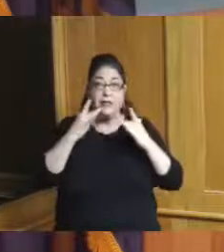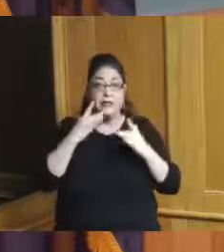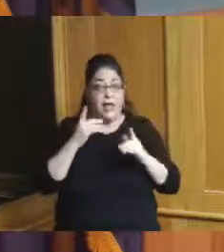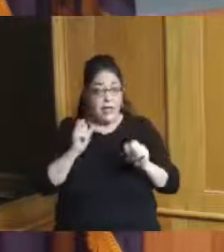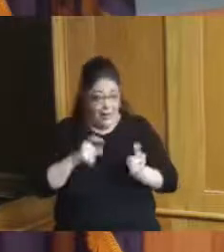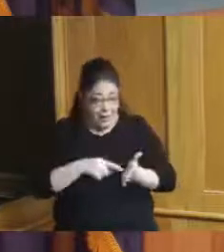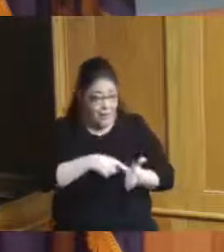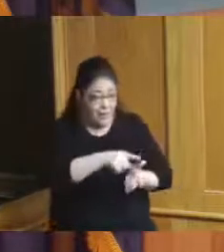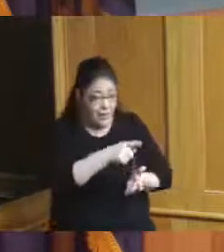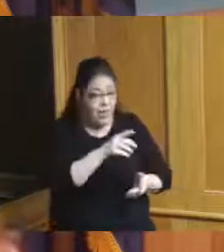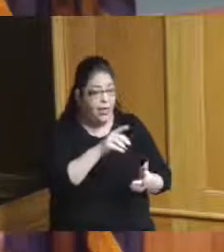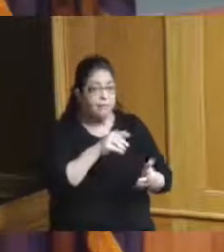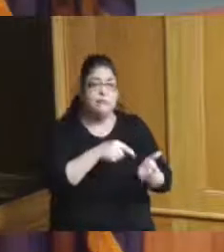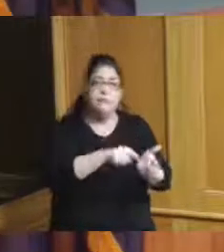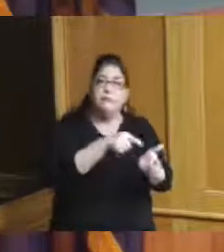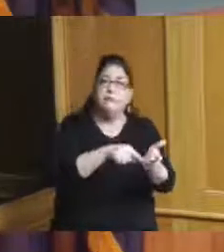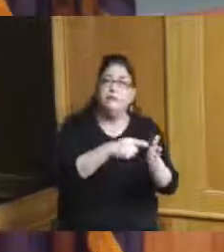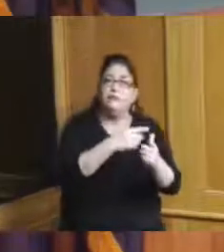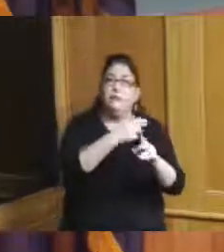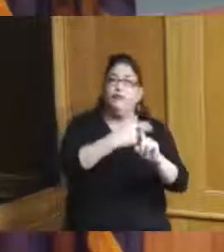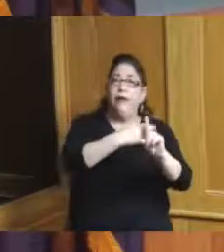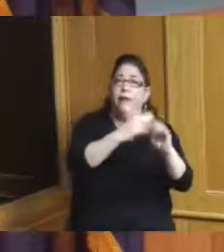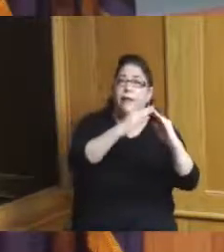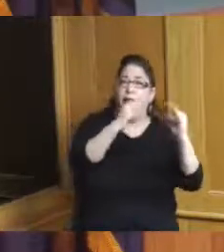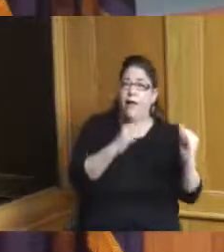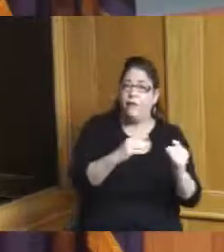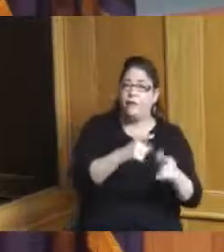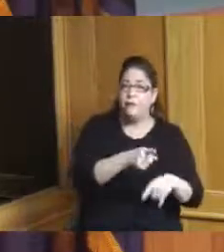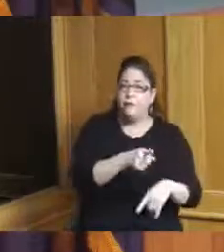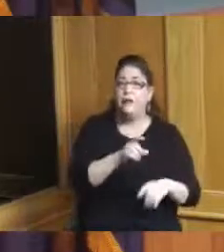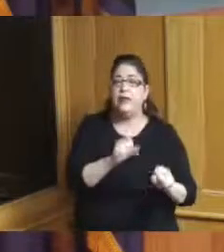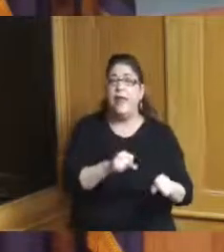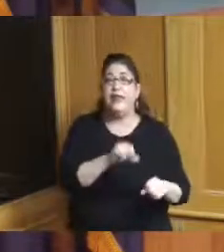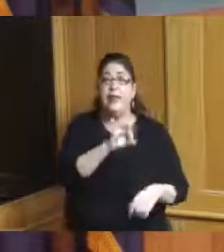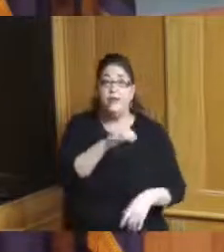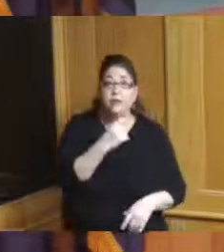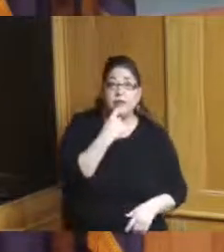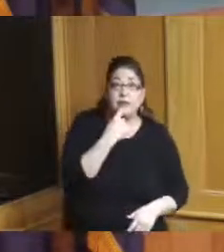over here but it also helps over there or maybe if we say this we're going to unintentionally